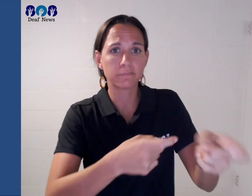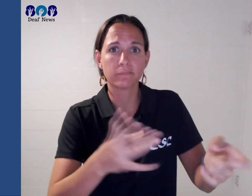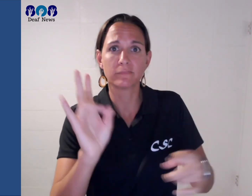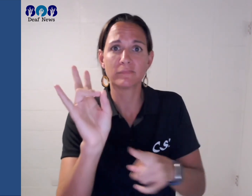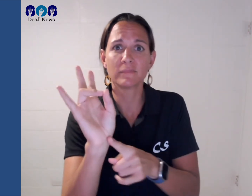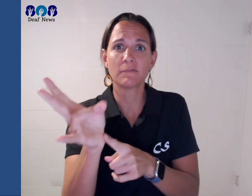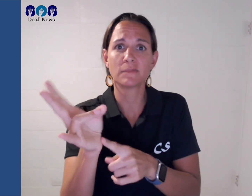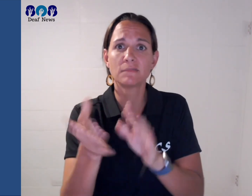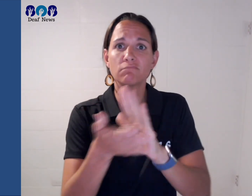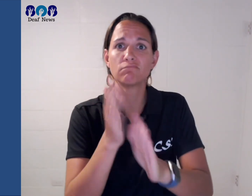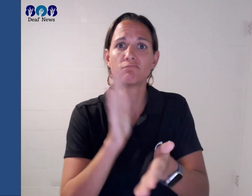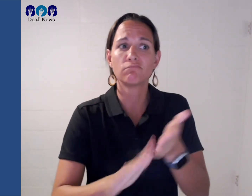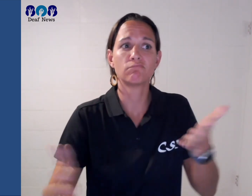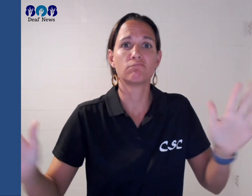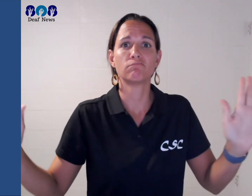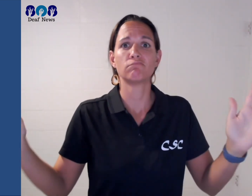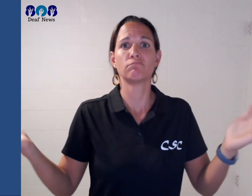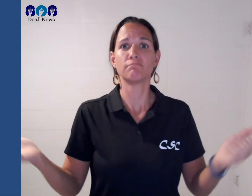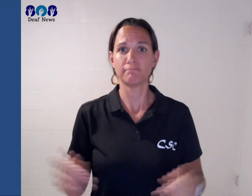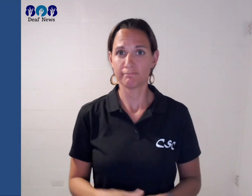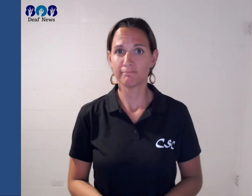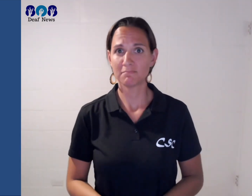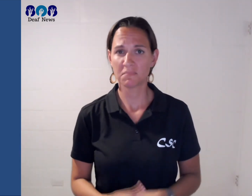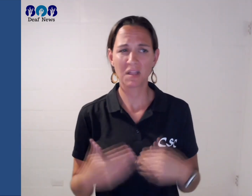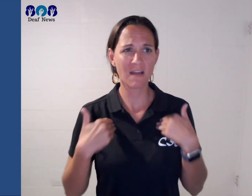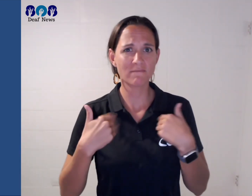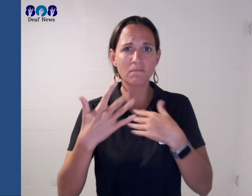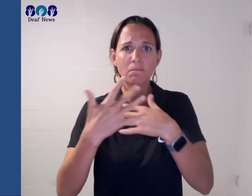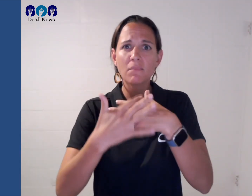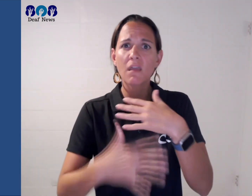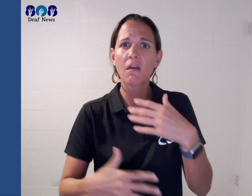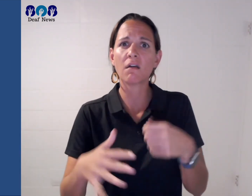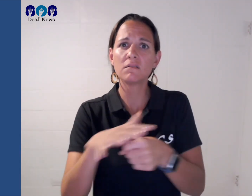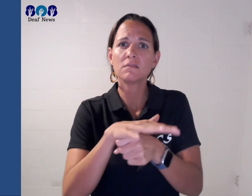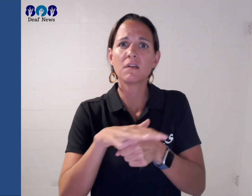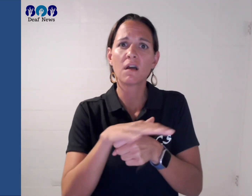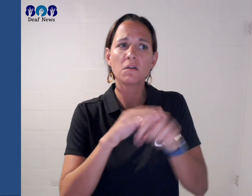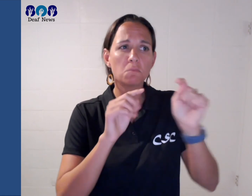when the needle is in your arm and that blood is taken out, it only takes about 7